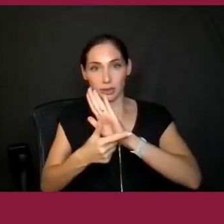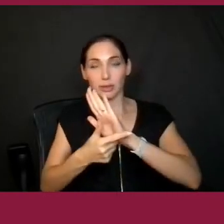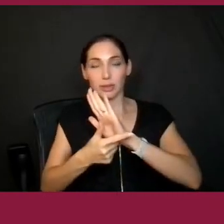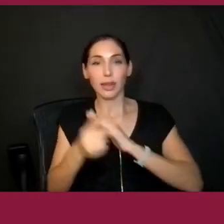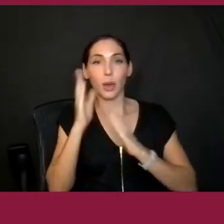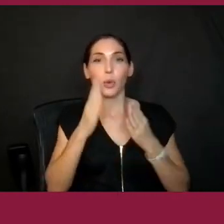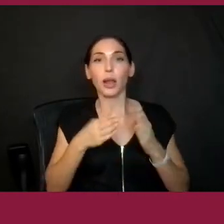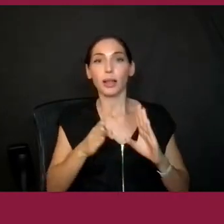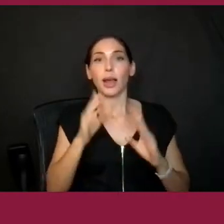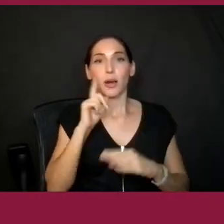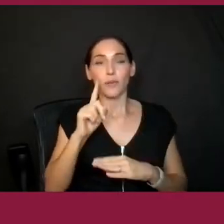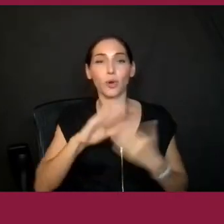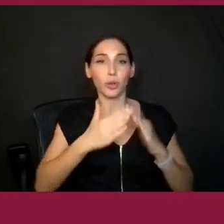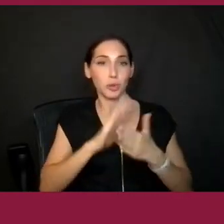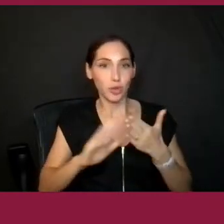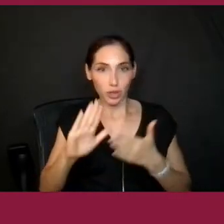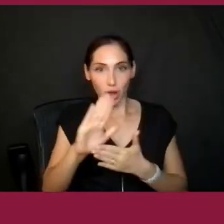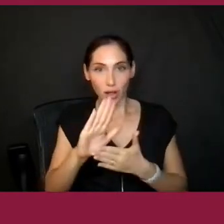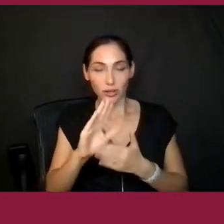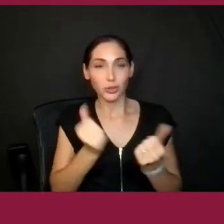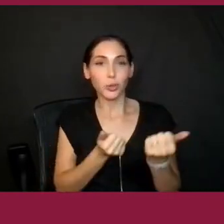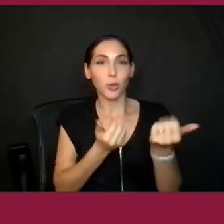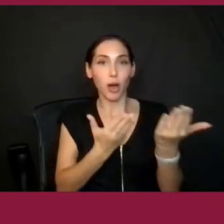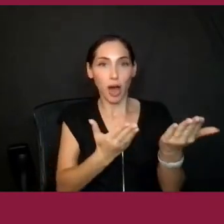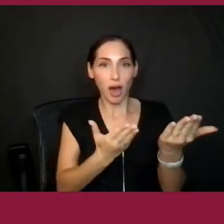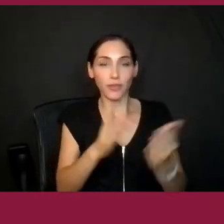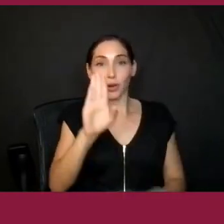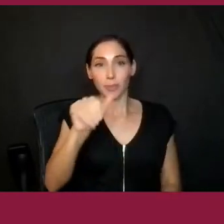community colleges to offer baccalaureate degrees in nursing,